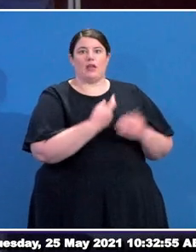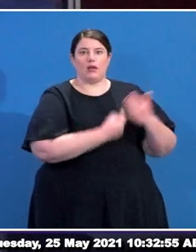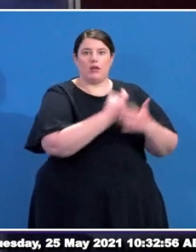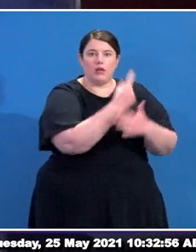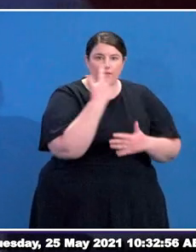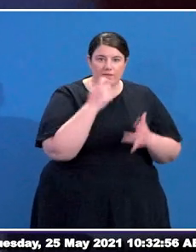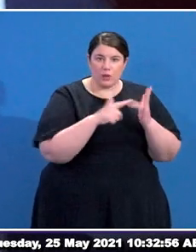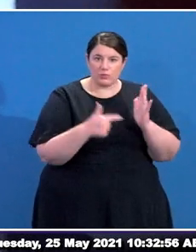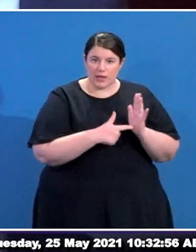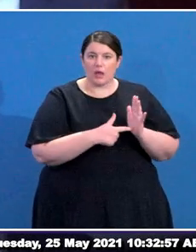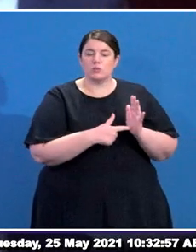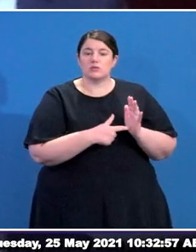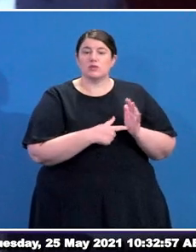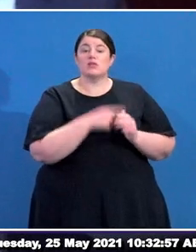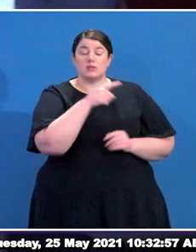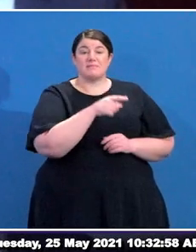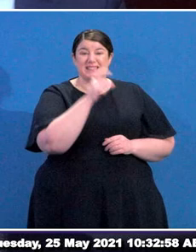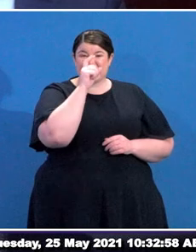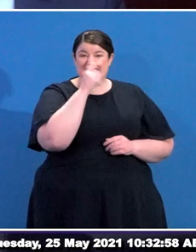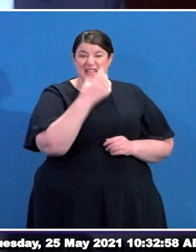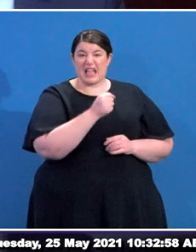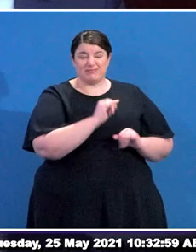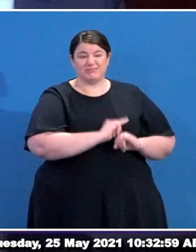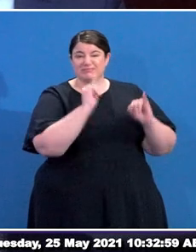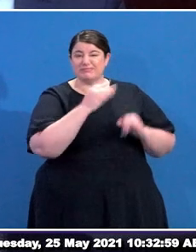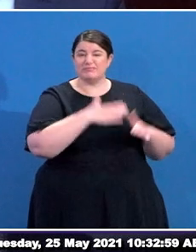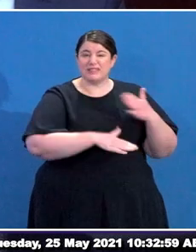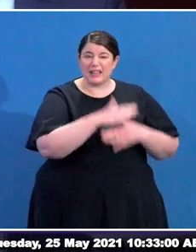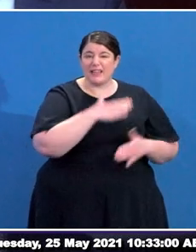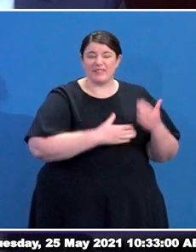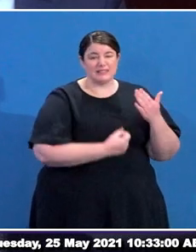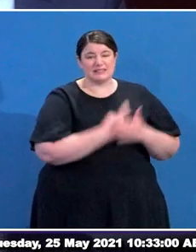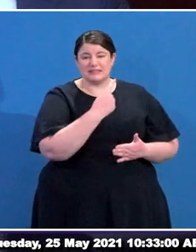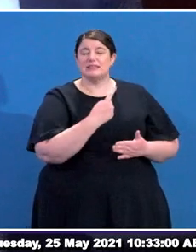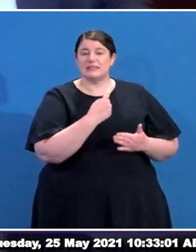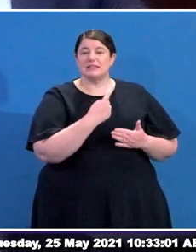And SP2 was on duty with another support worker? Yap.